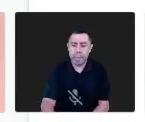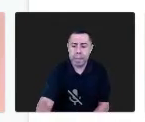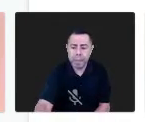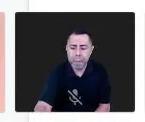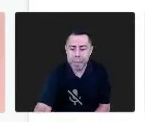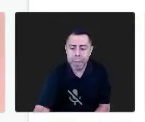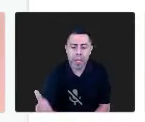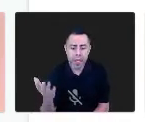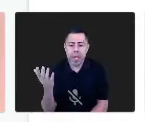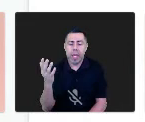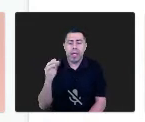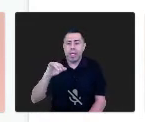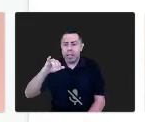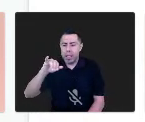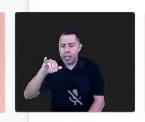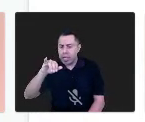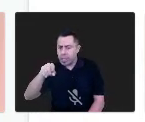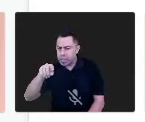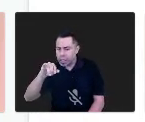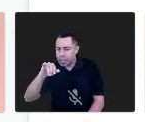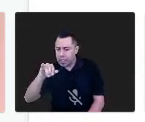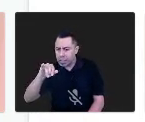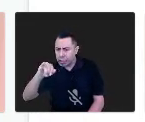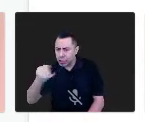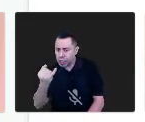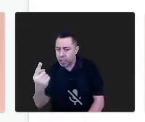uh so jay has a question would you possibly refer to this doc fun presentation yes